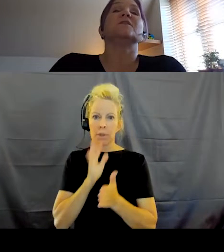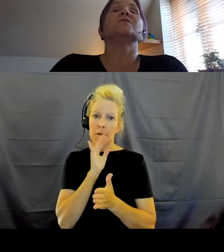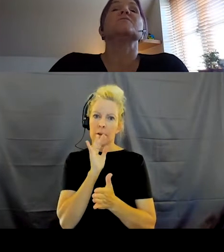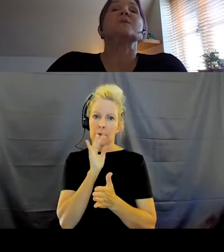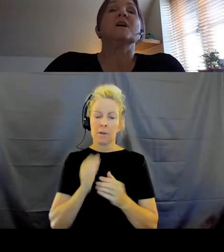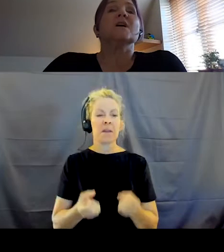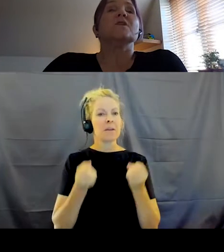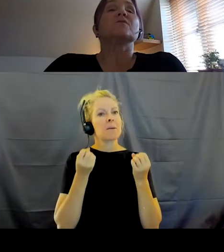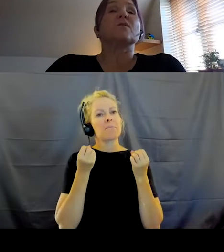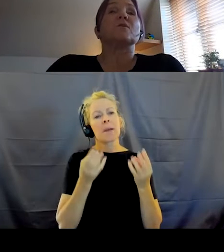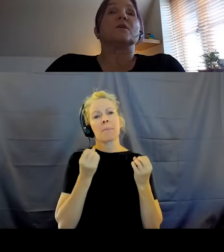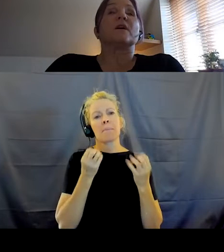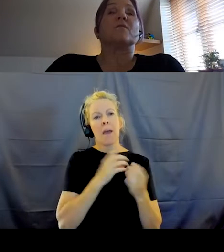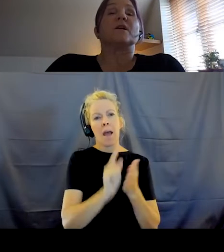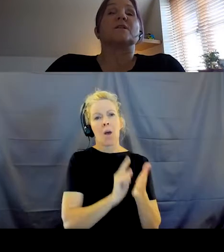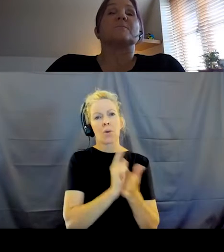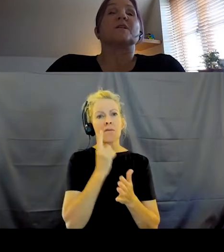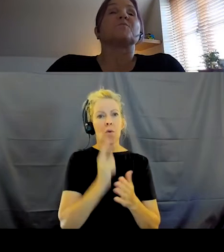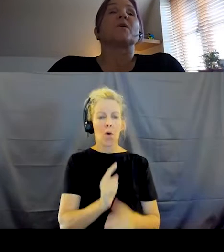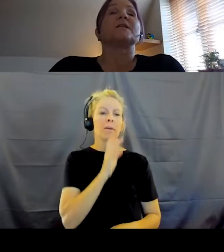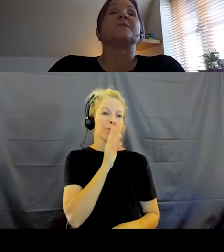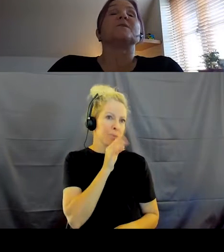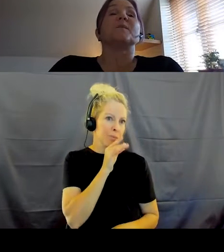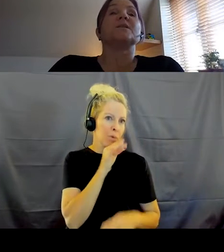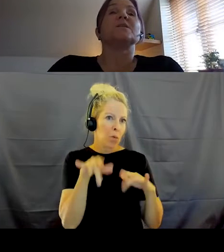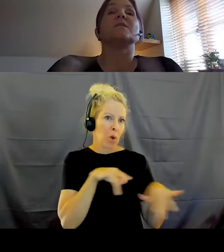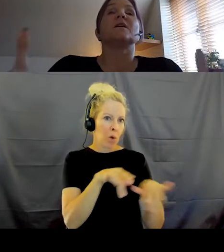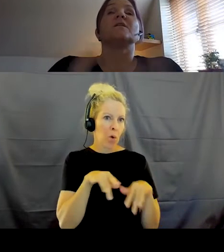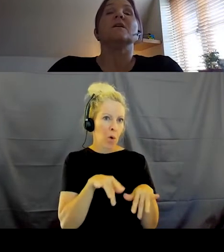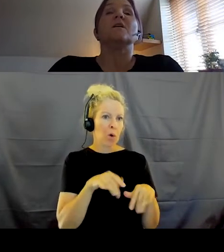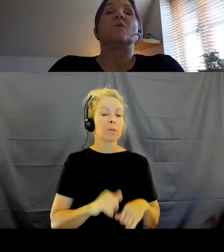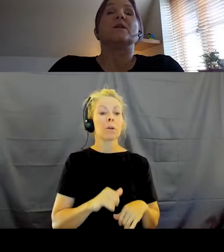lots of them to record their voice that is broken down into pieces and then when